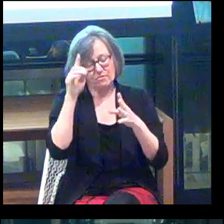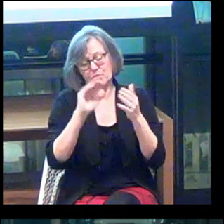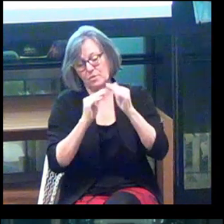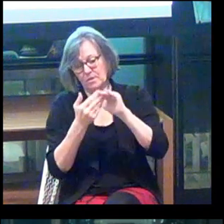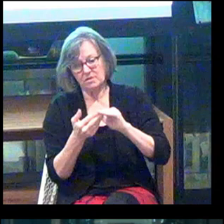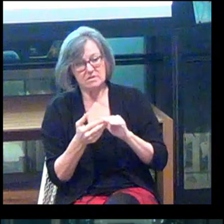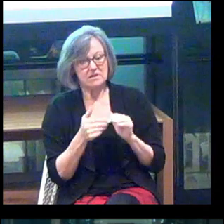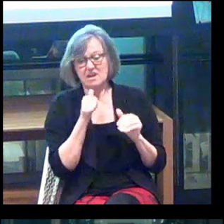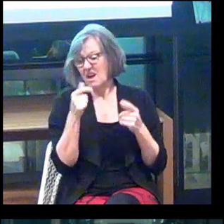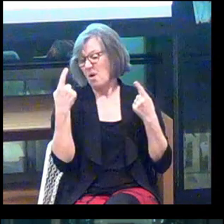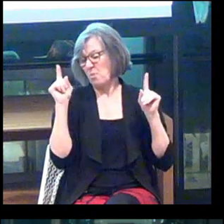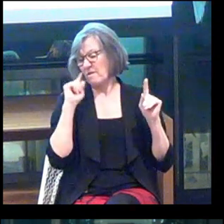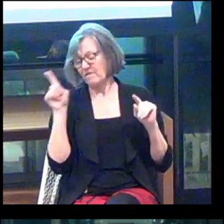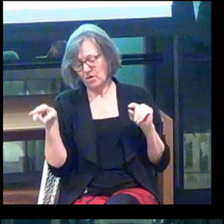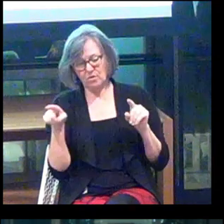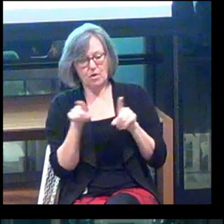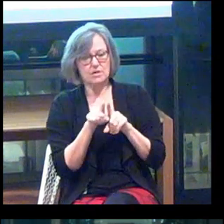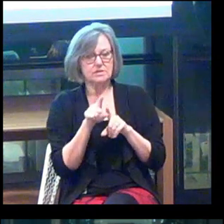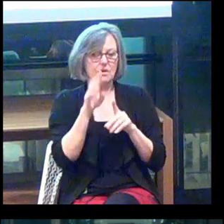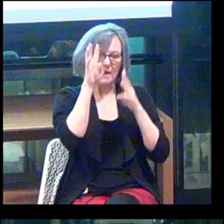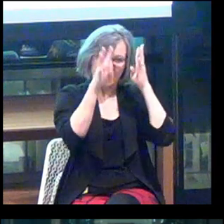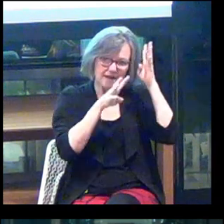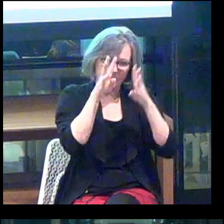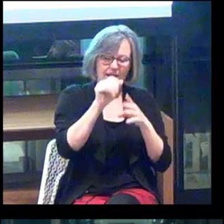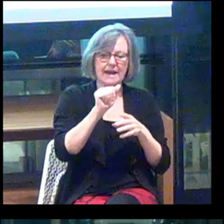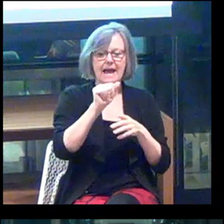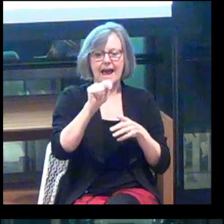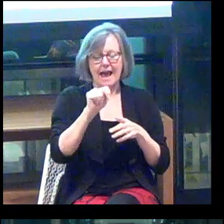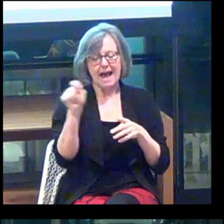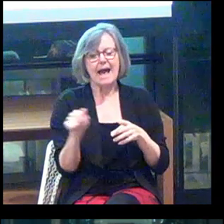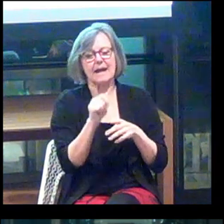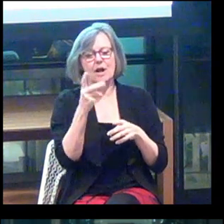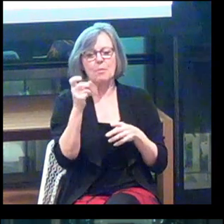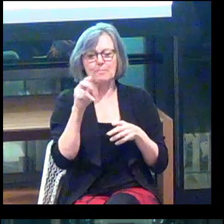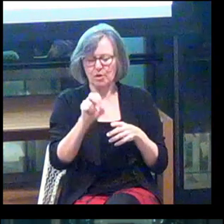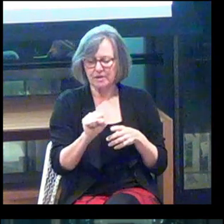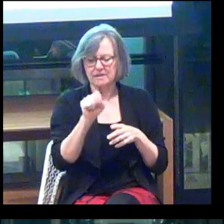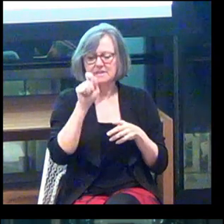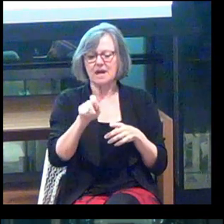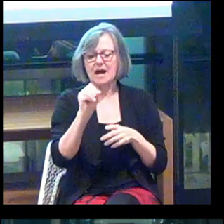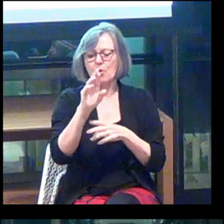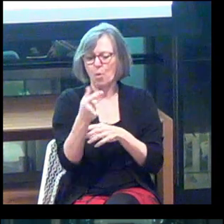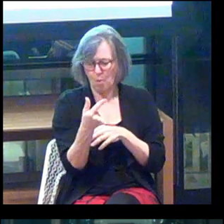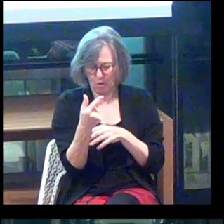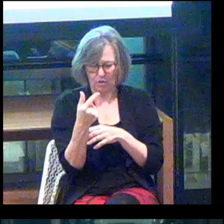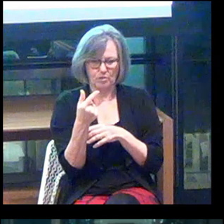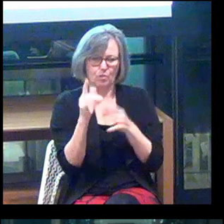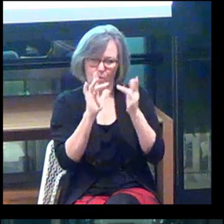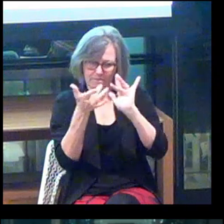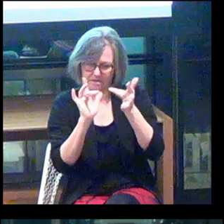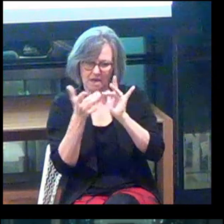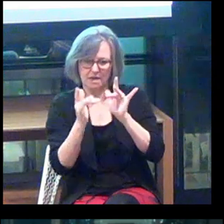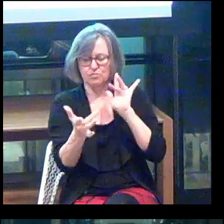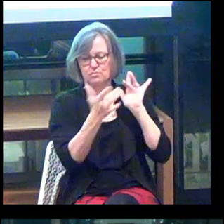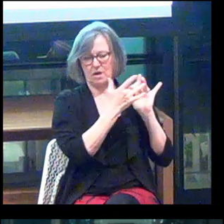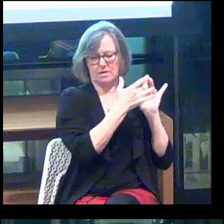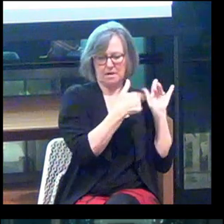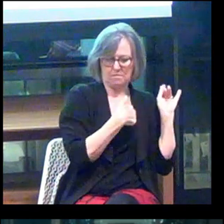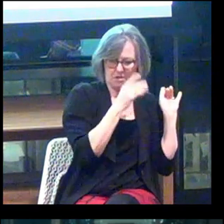If this doesn't work for you, also innovation@perkins.org is a great way to reach me directly.